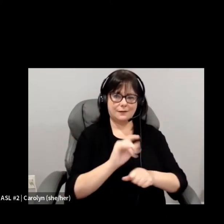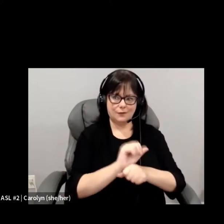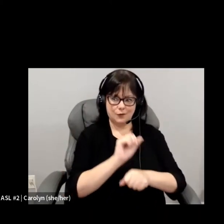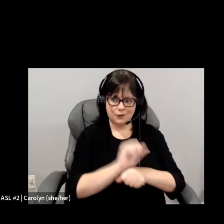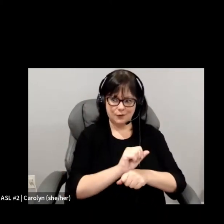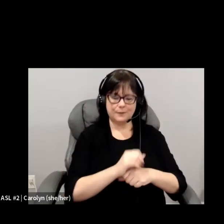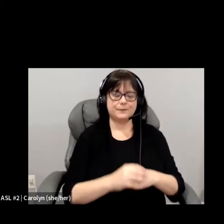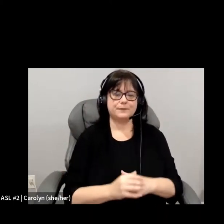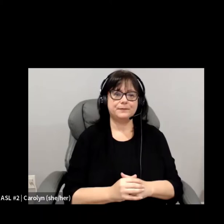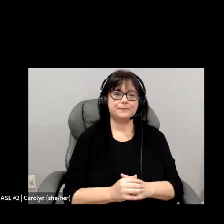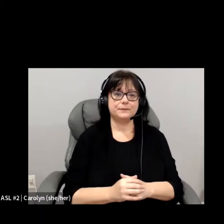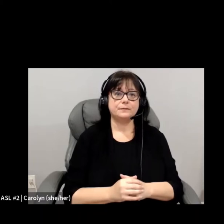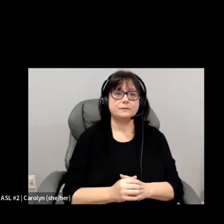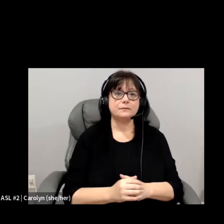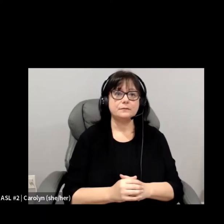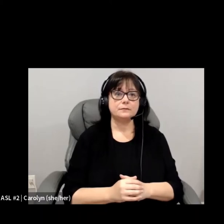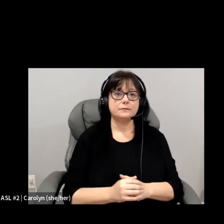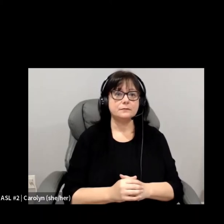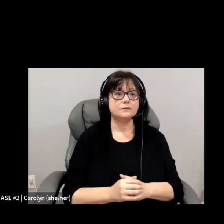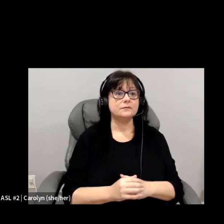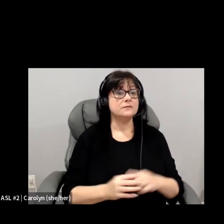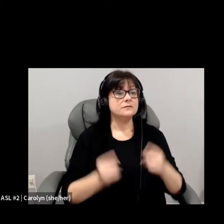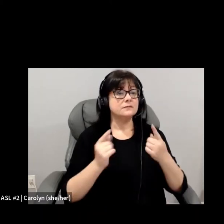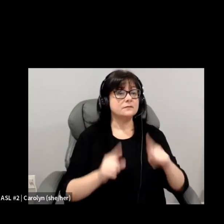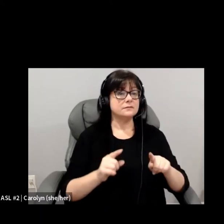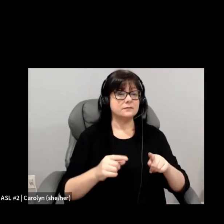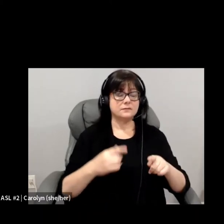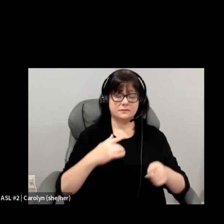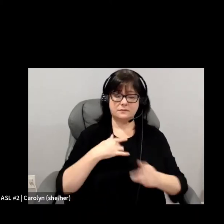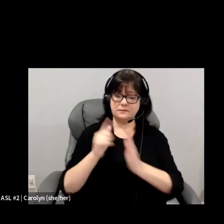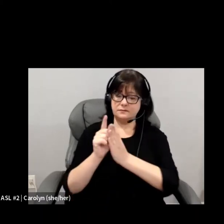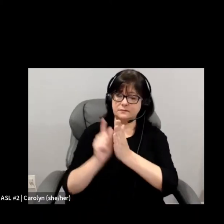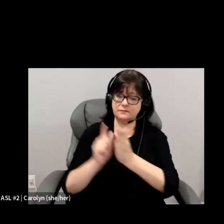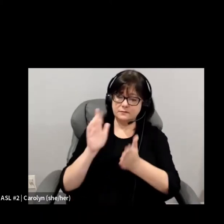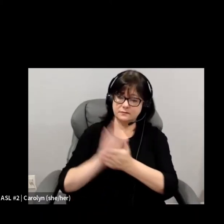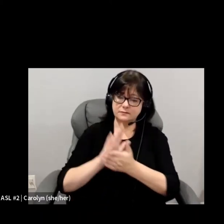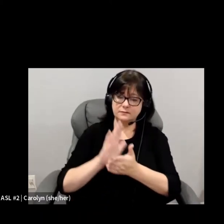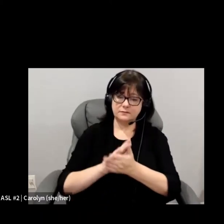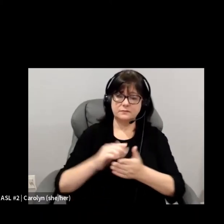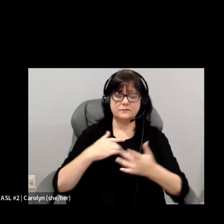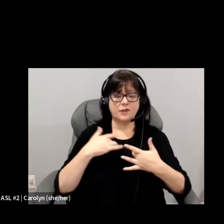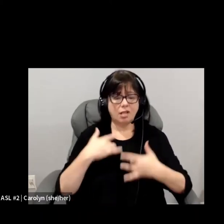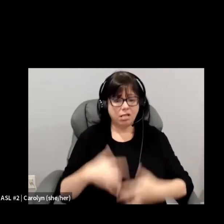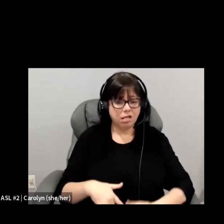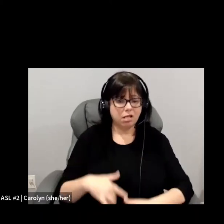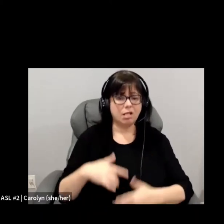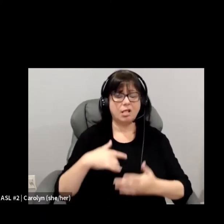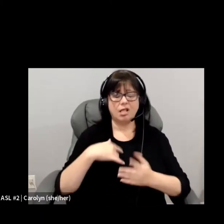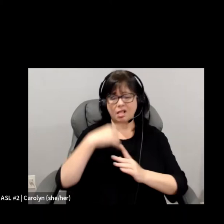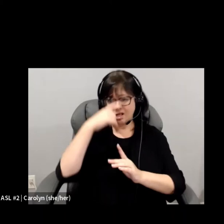WHEN I WAS DISGRUNTLED BY LAW SCHOOL, I KEPT REMINDING MYSELF THERE WERE SOME FOLKS LIKE